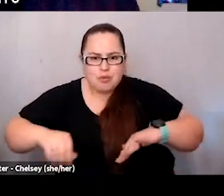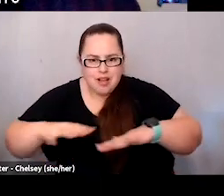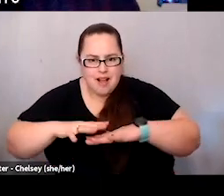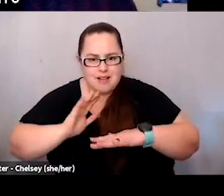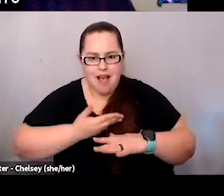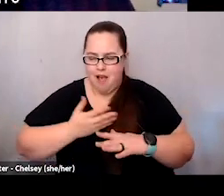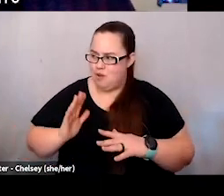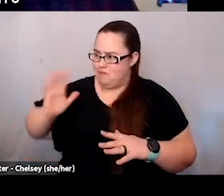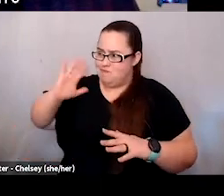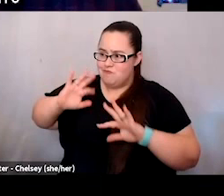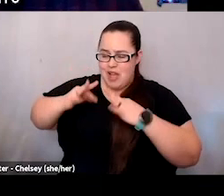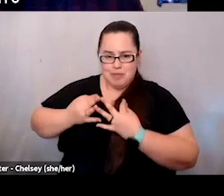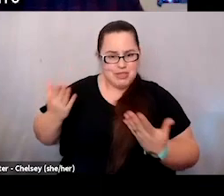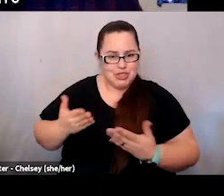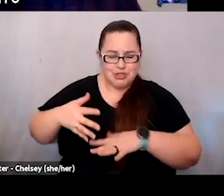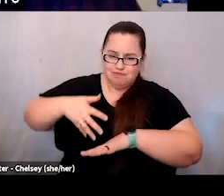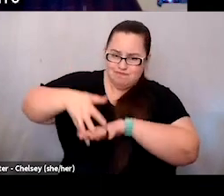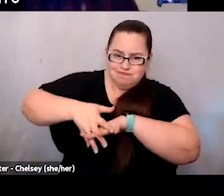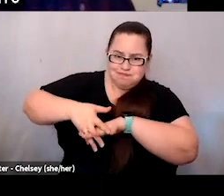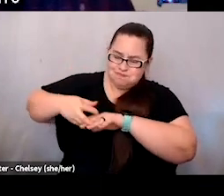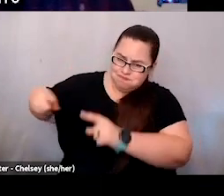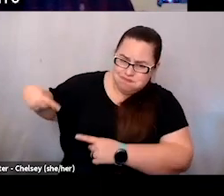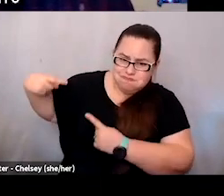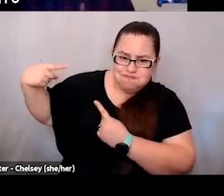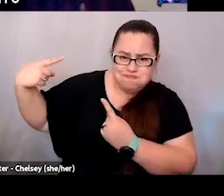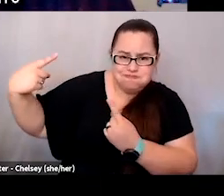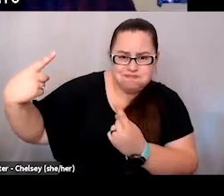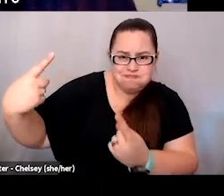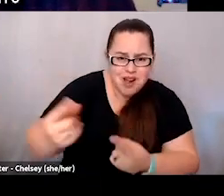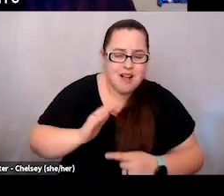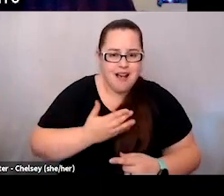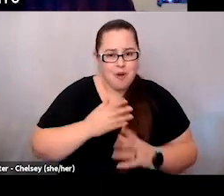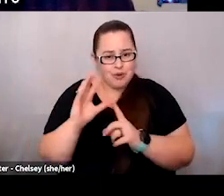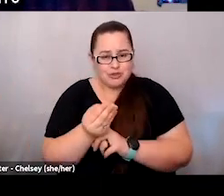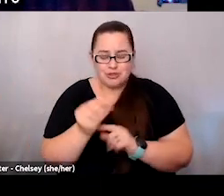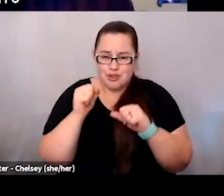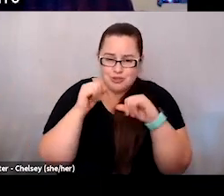comfortable in their own skin. This is our land. Our ancestors have been here longer